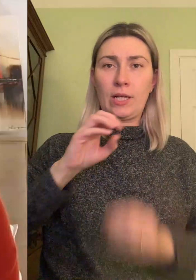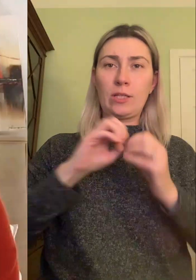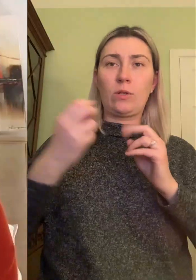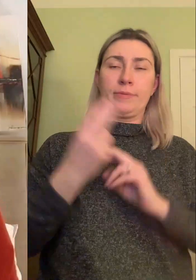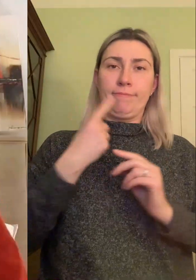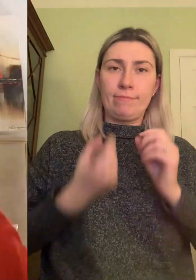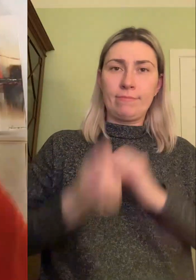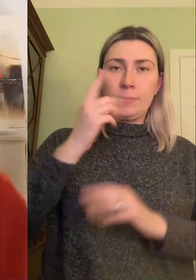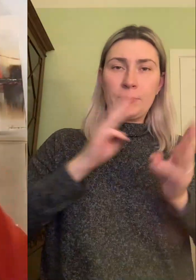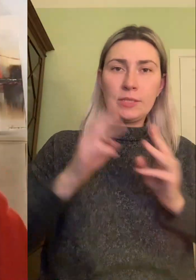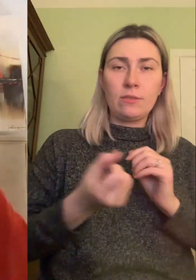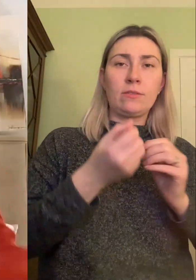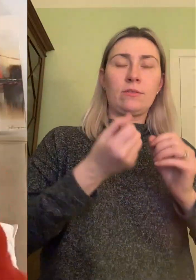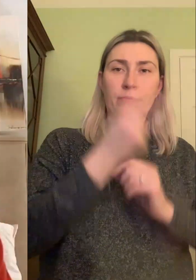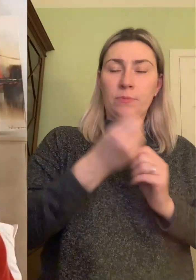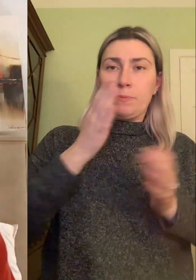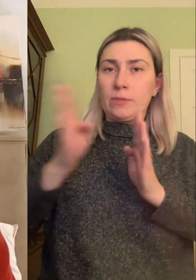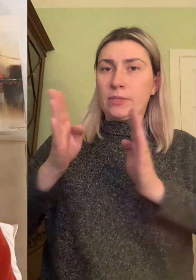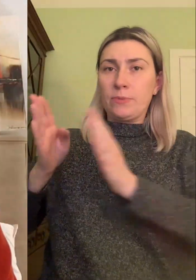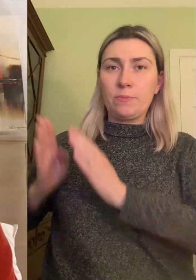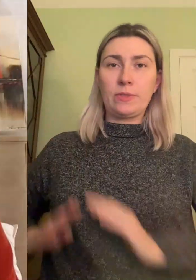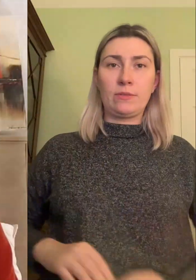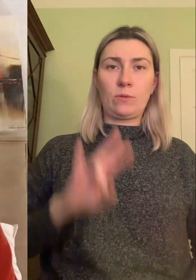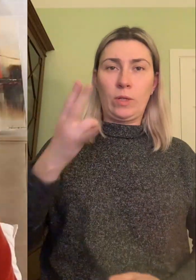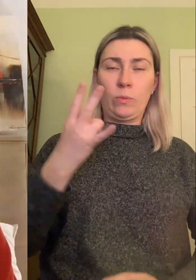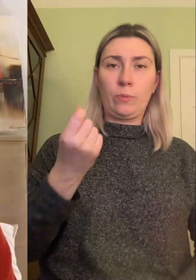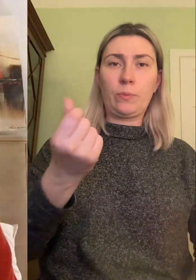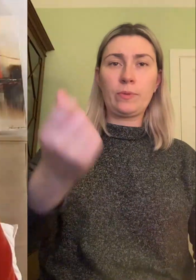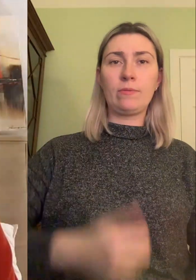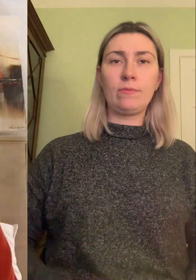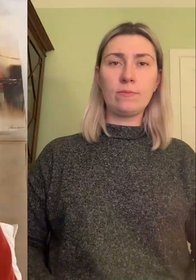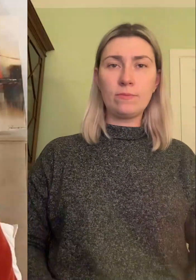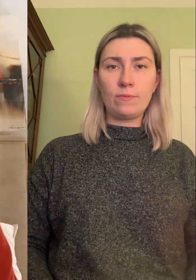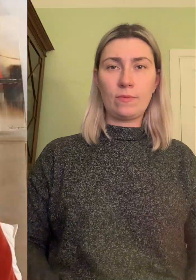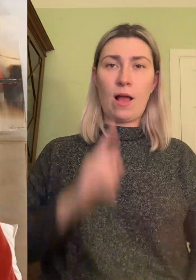But I ended up going from one thing to another today quite quickly - busy.